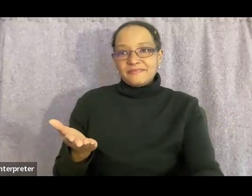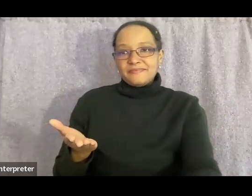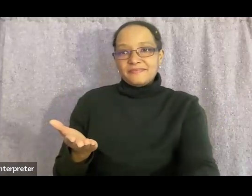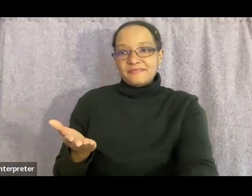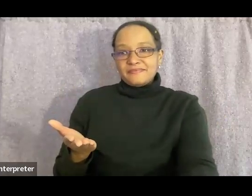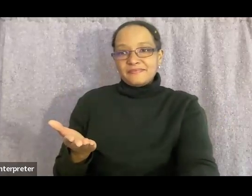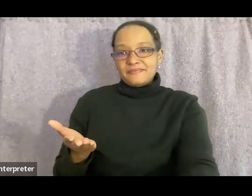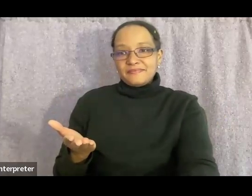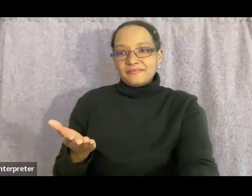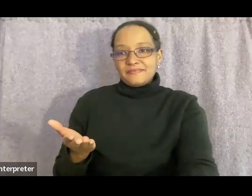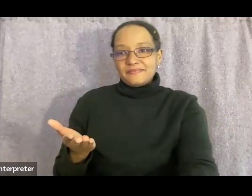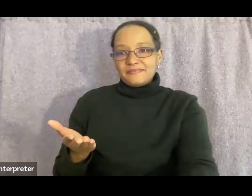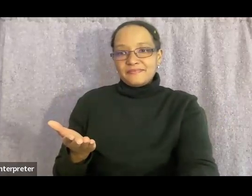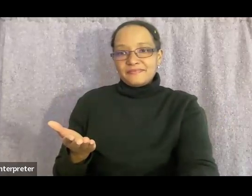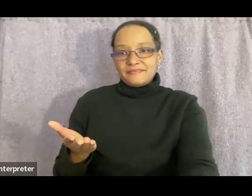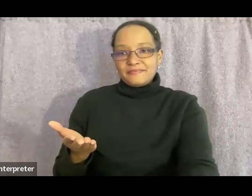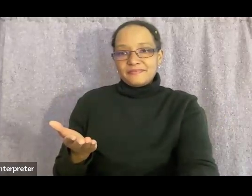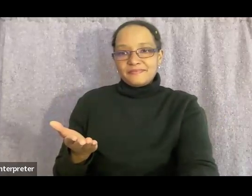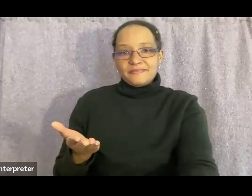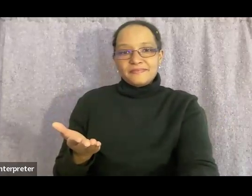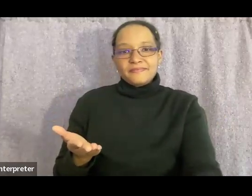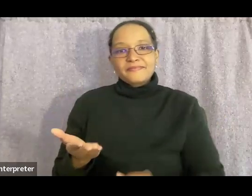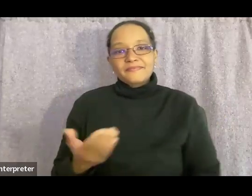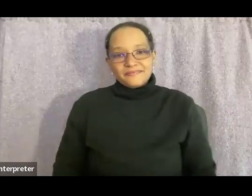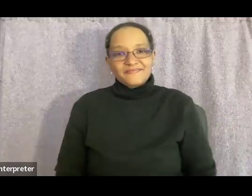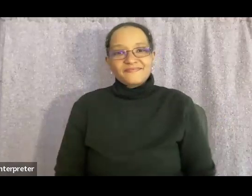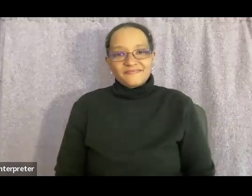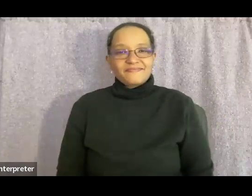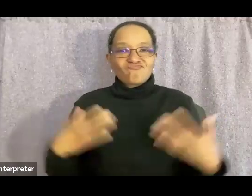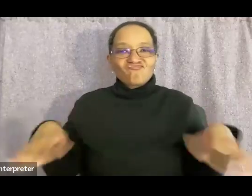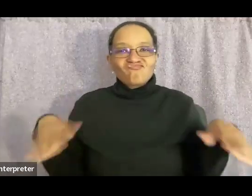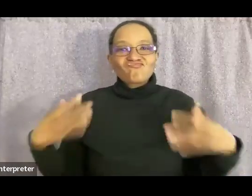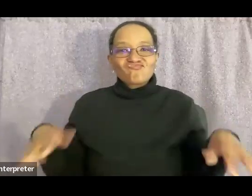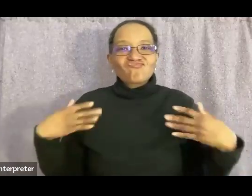And curl them closed. All righty, shake it out if you need to.